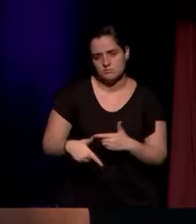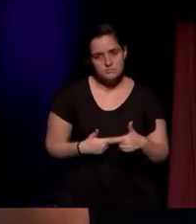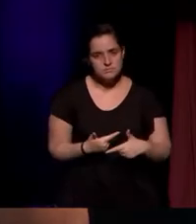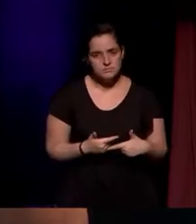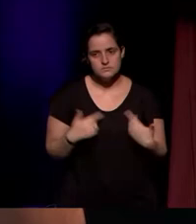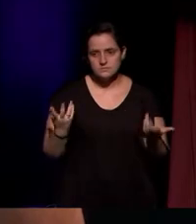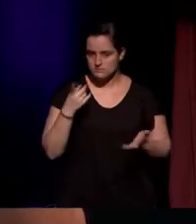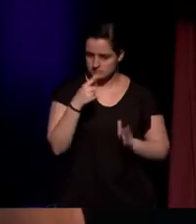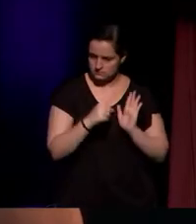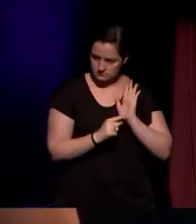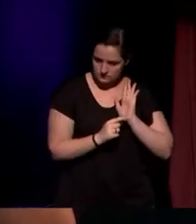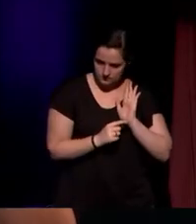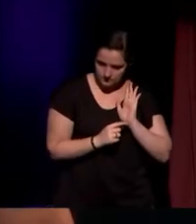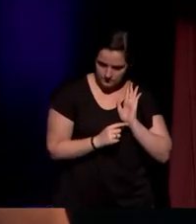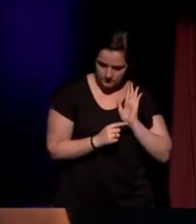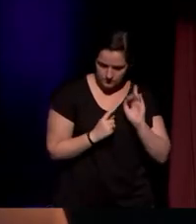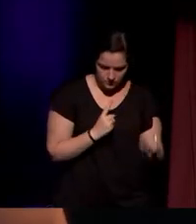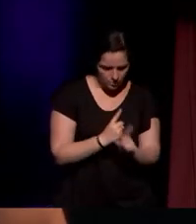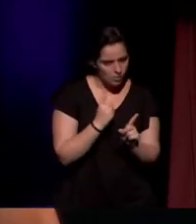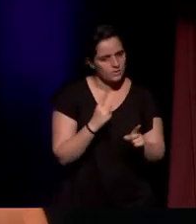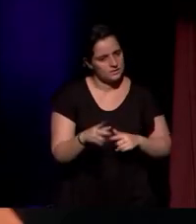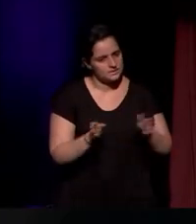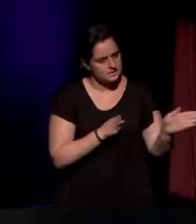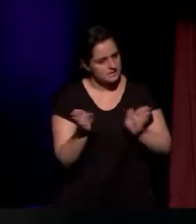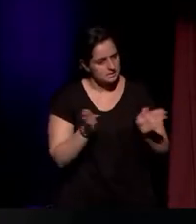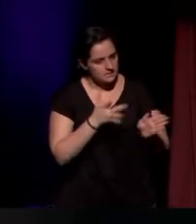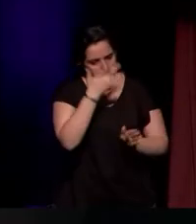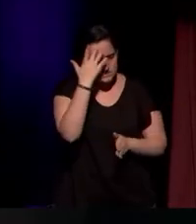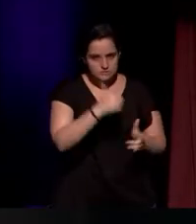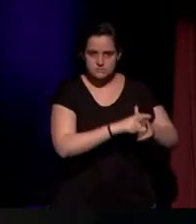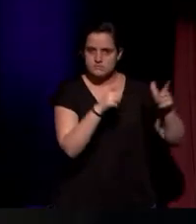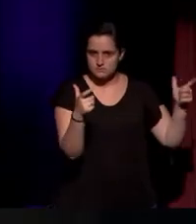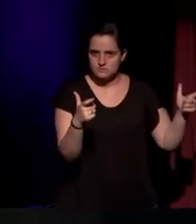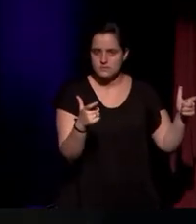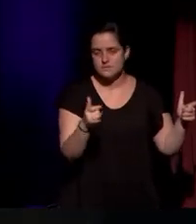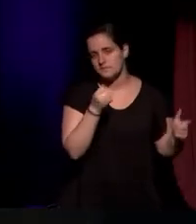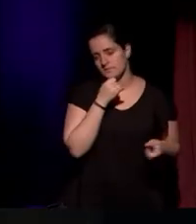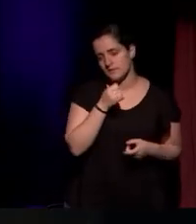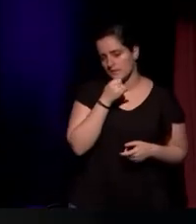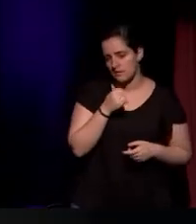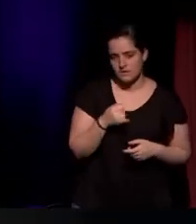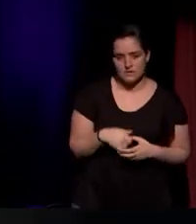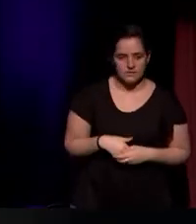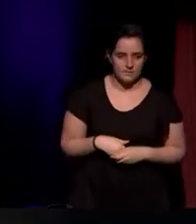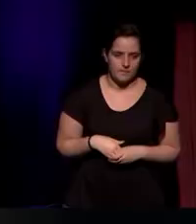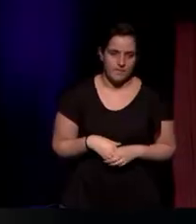greater accessibility for the population, for example, is where Hezbollah dominates.